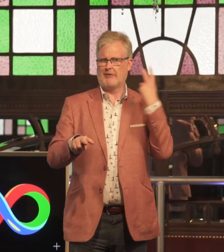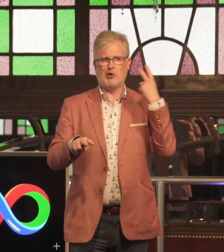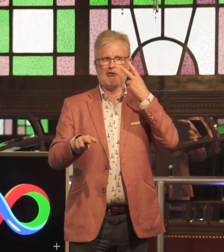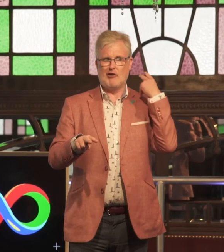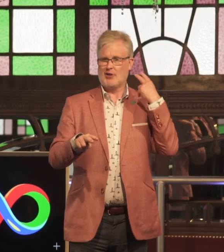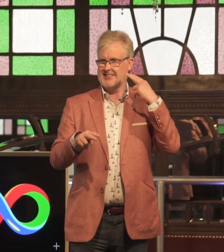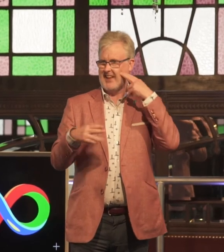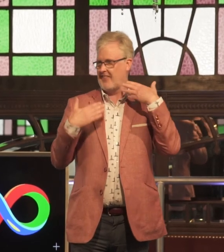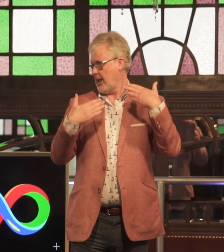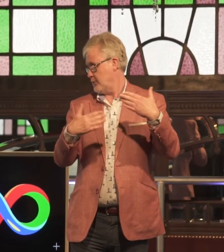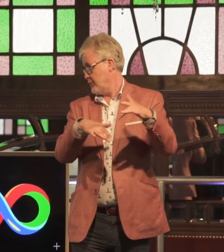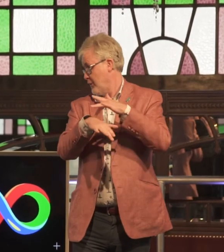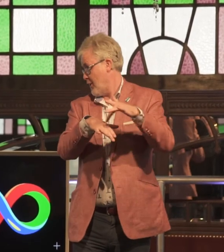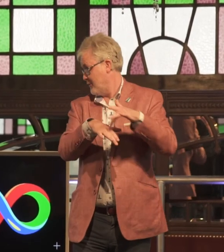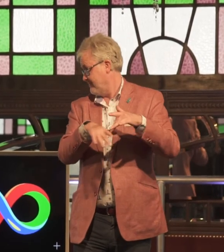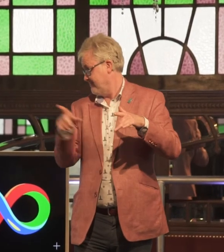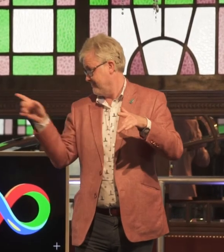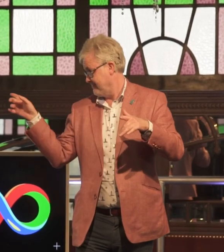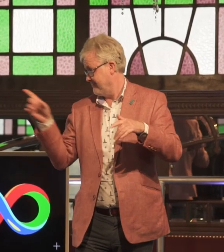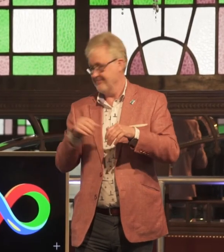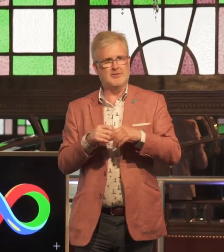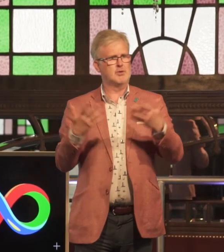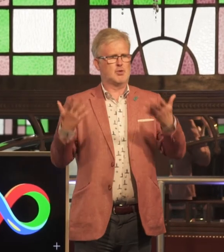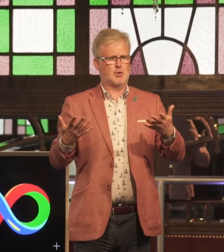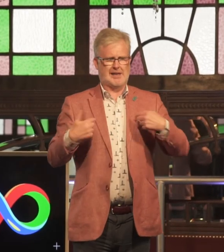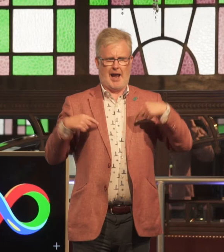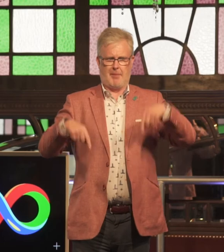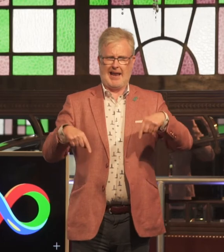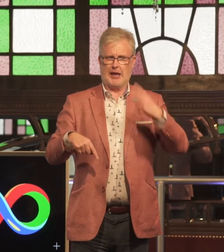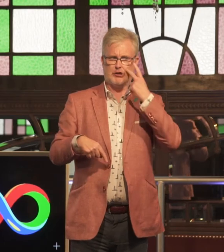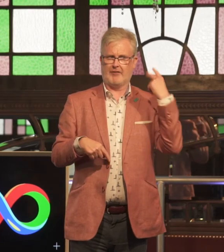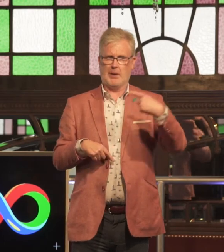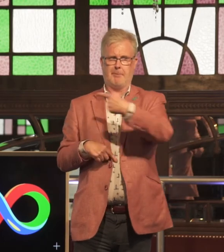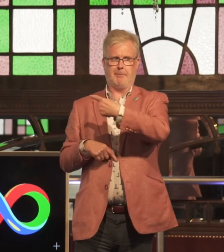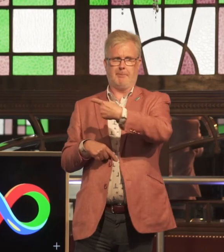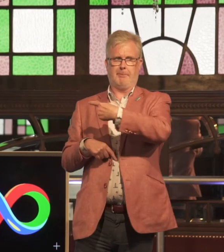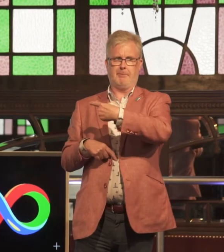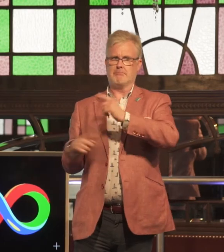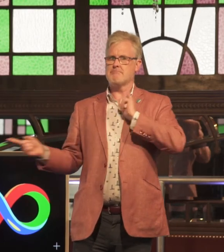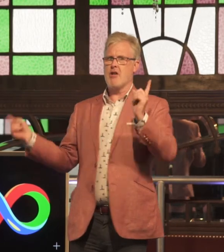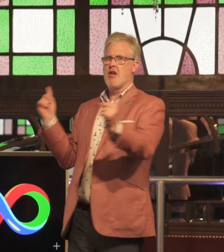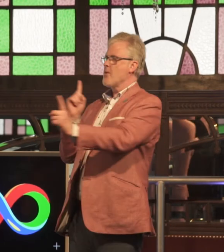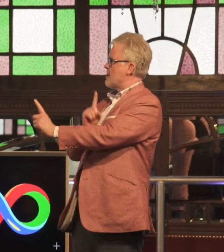and he reviewed our shows, certainly one of our shows, and today I thought maybe I should do a little review.